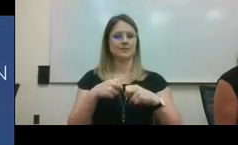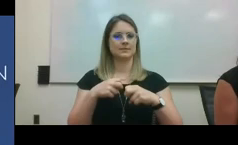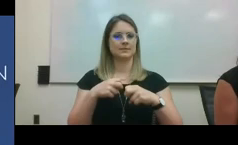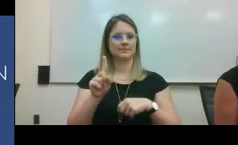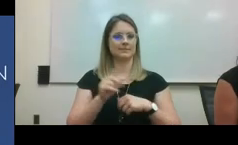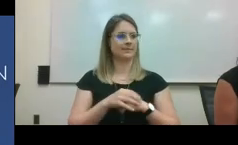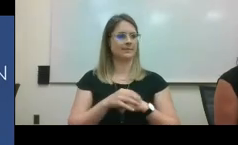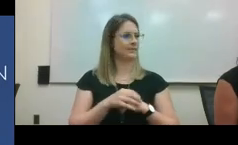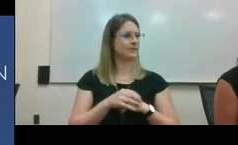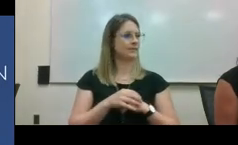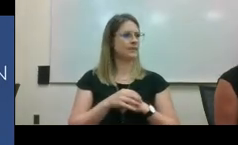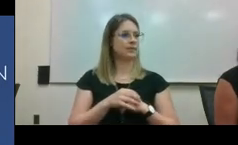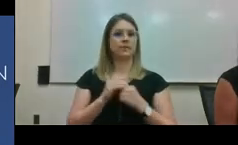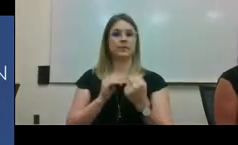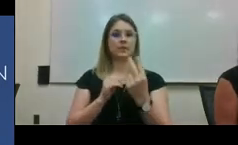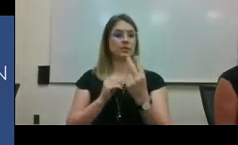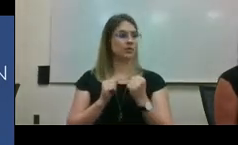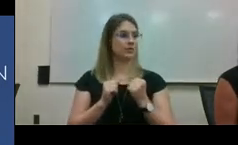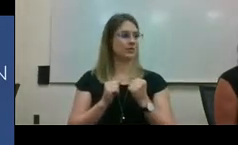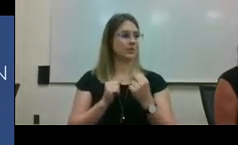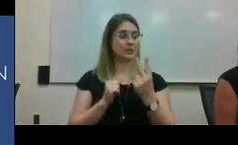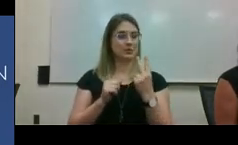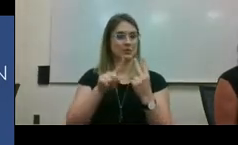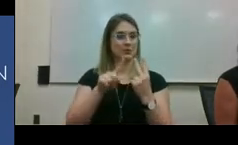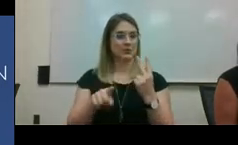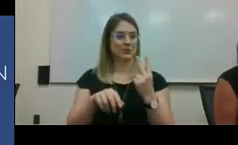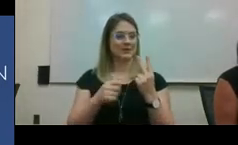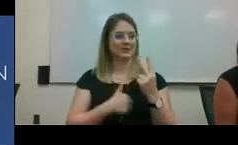There are two questions around these. Okay, sorry, too much echo.